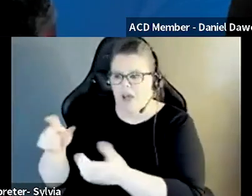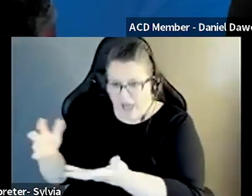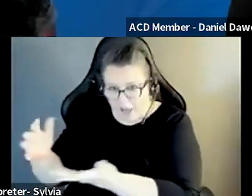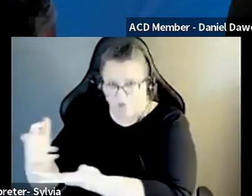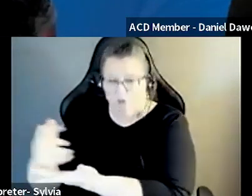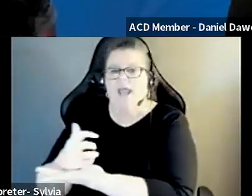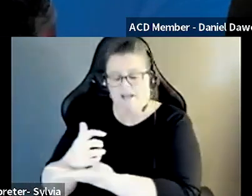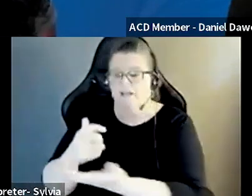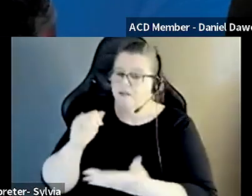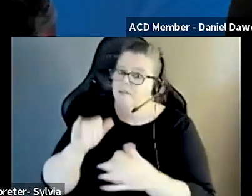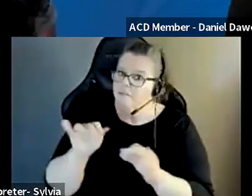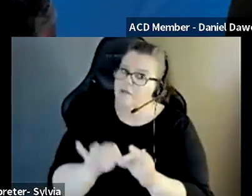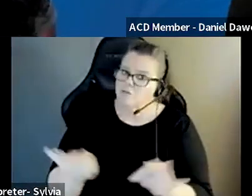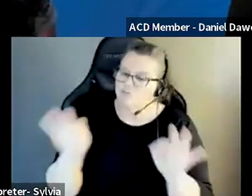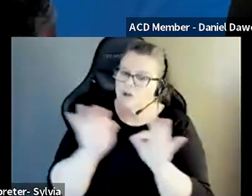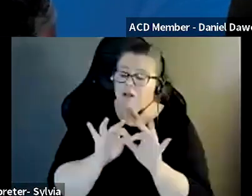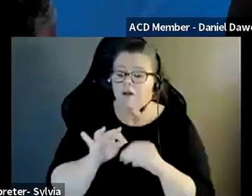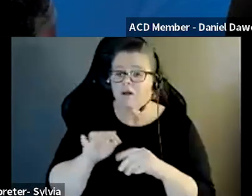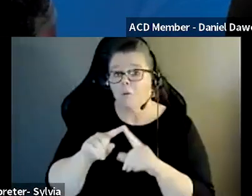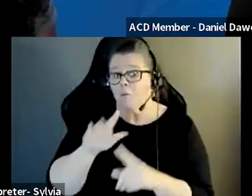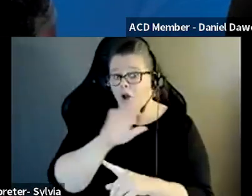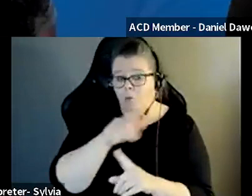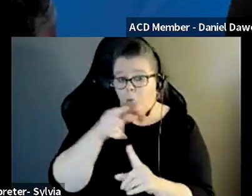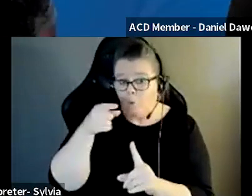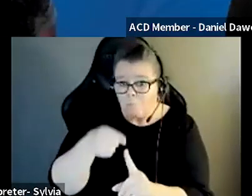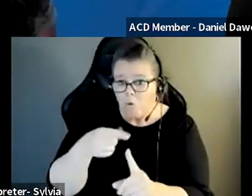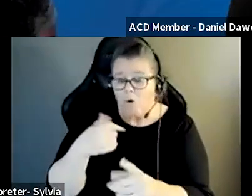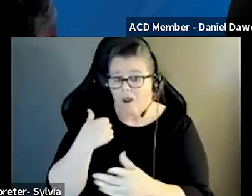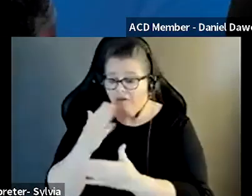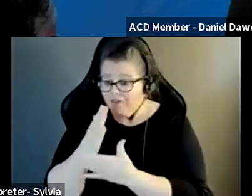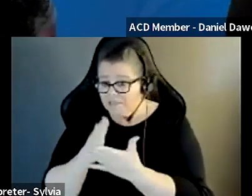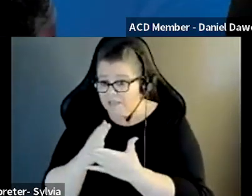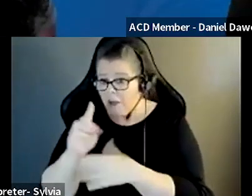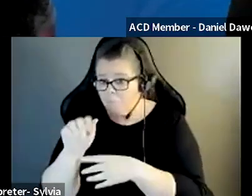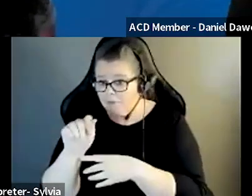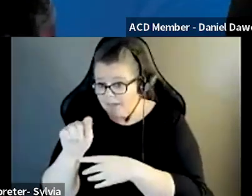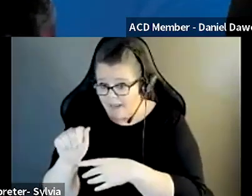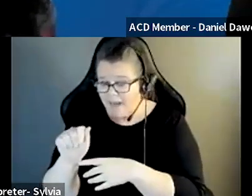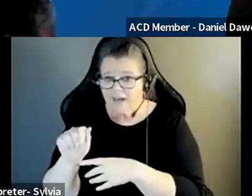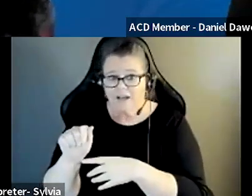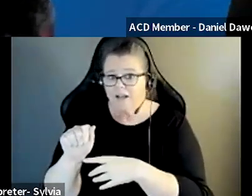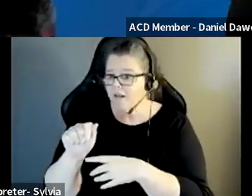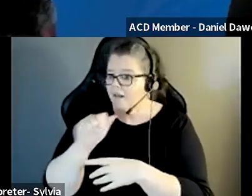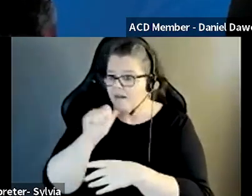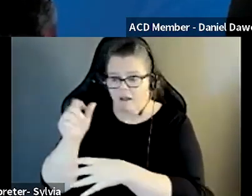To your point, are there data sources that are not captured through any other kind of traditional public health route